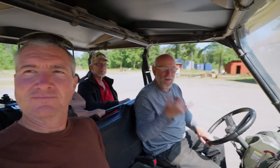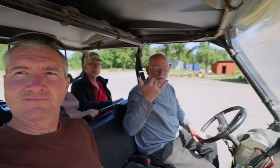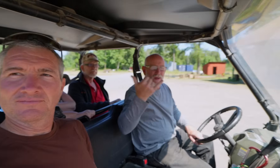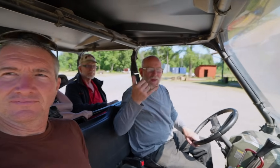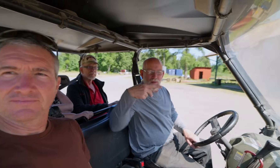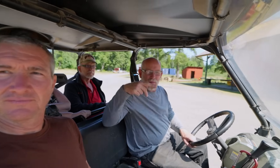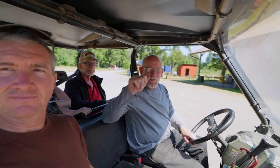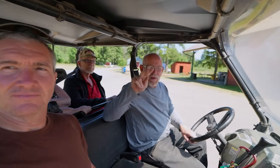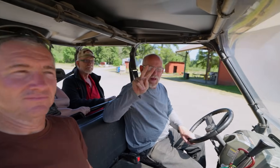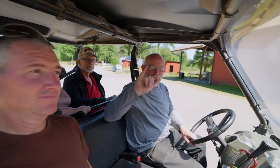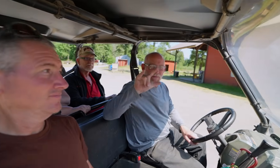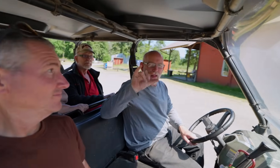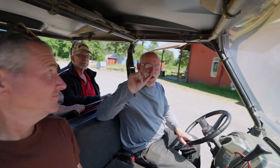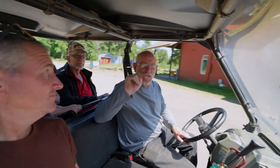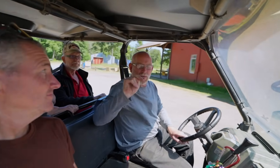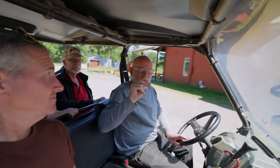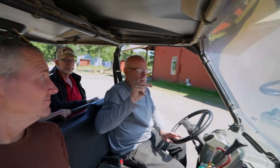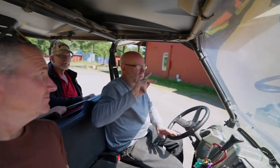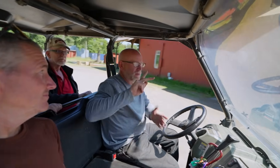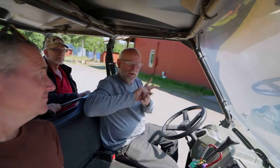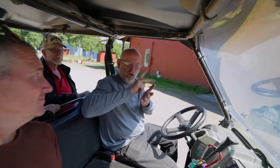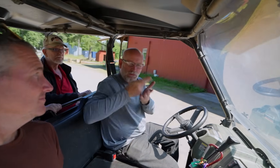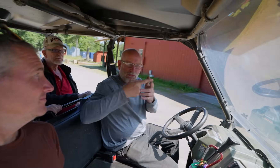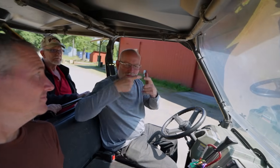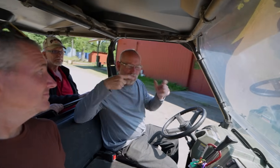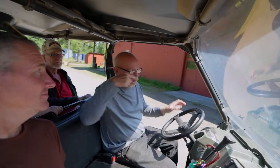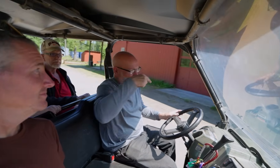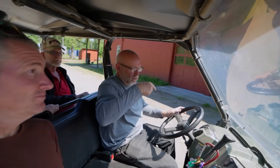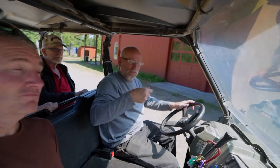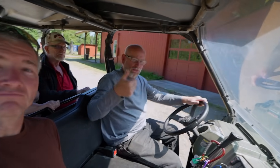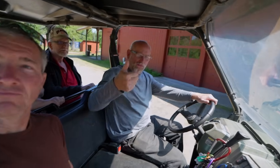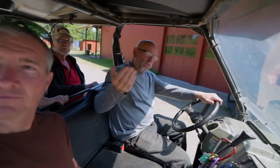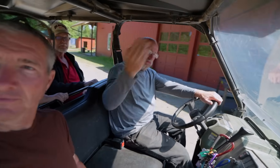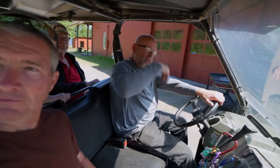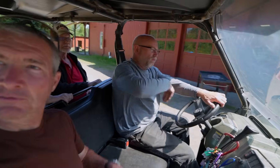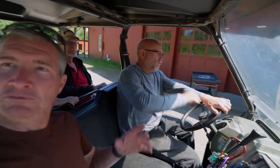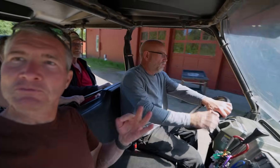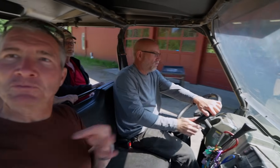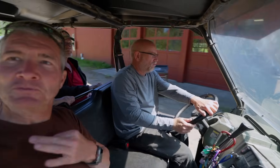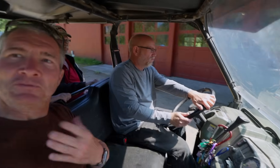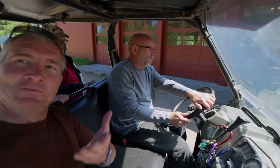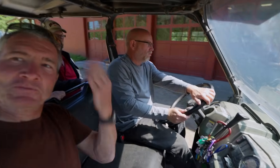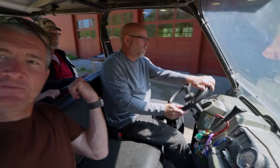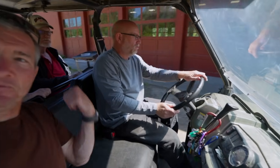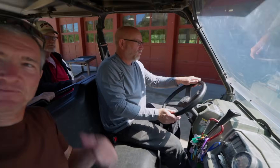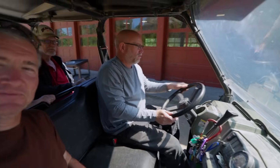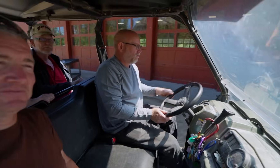Now we’re going to the pavilion, the big kitchen. Let’s check it out.